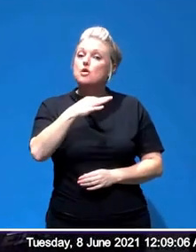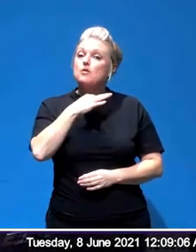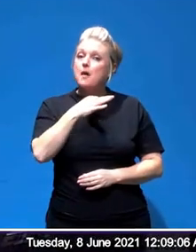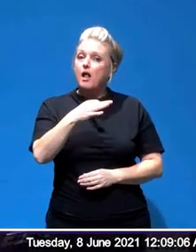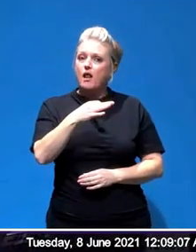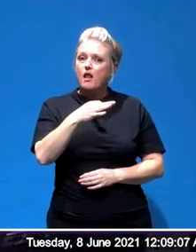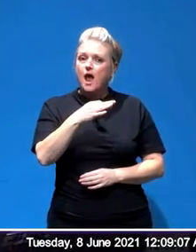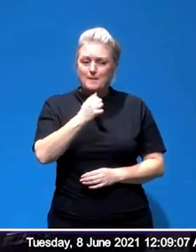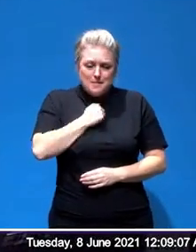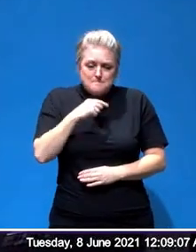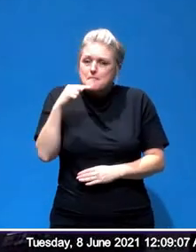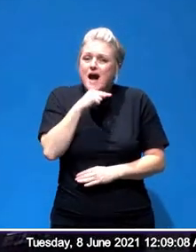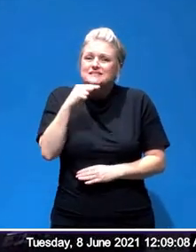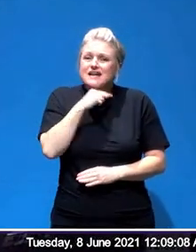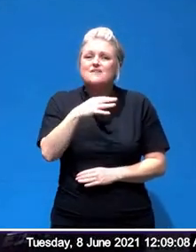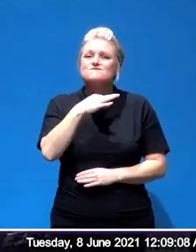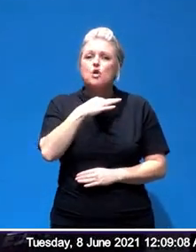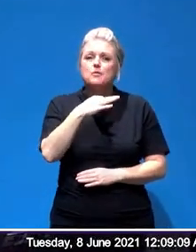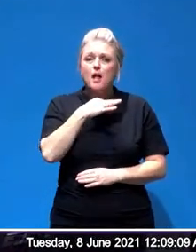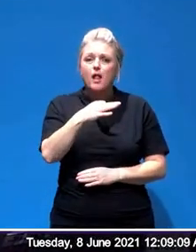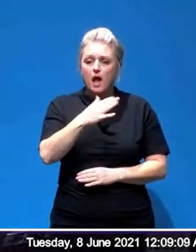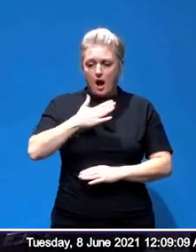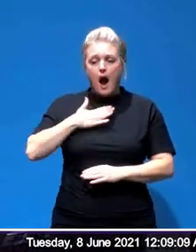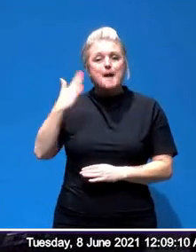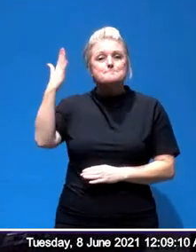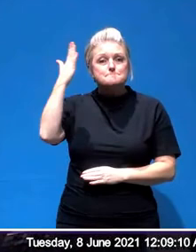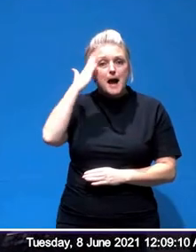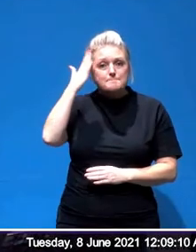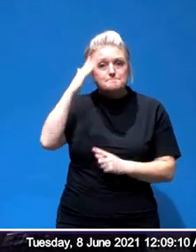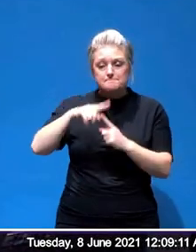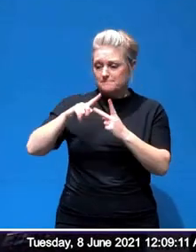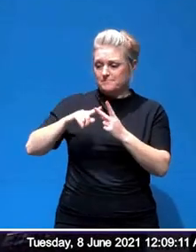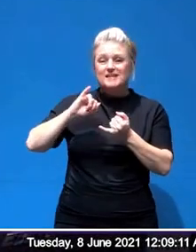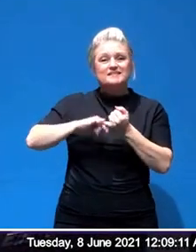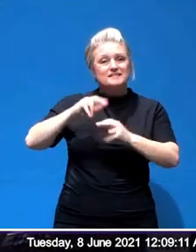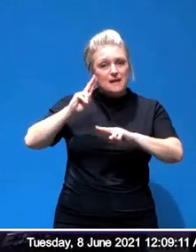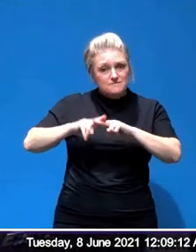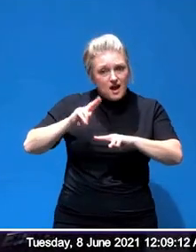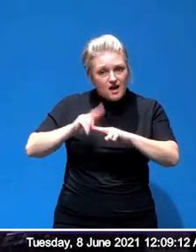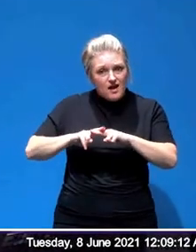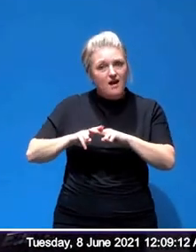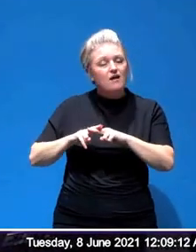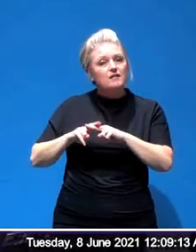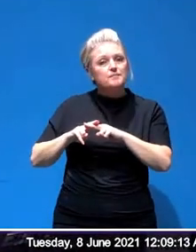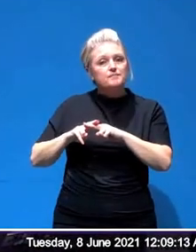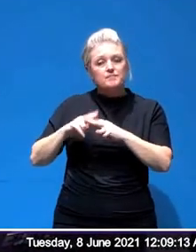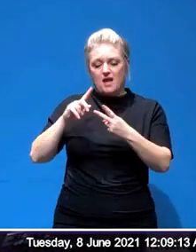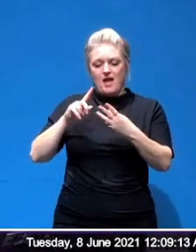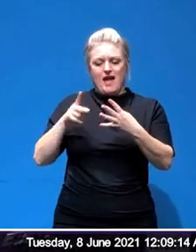Daniel is vulnerable. He has us. I'm his mum, he has his step-dad Graham and he has his twin brothers